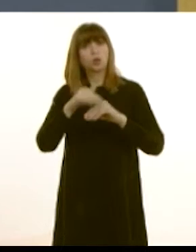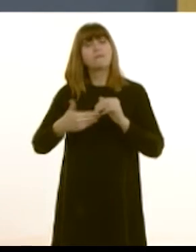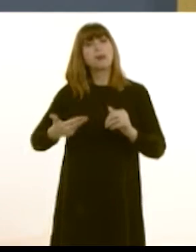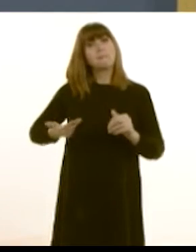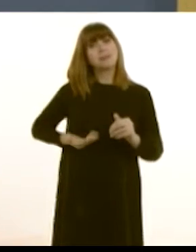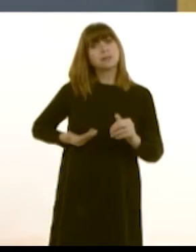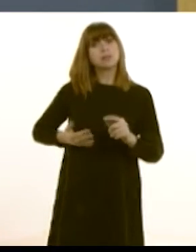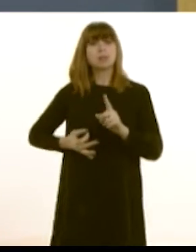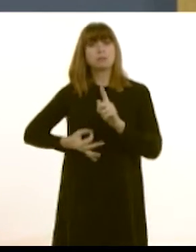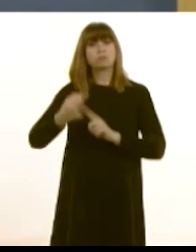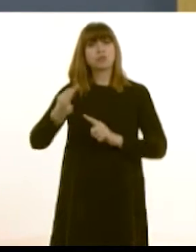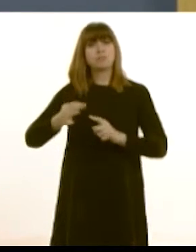in Wales? OAQ(4)2636(FM) Carwyn Jones: Thereís been excellent progress